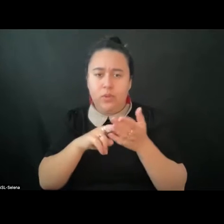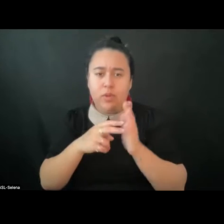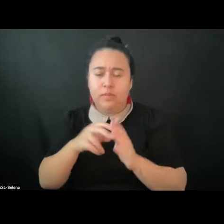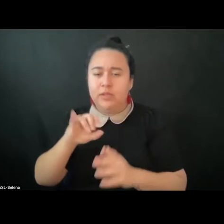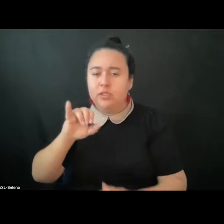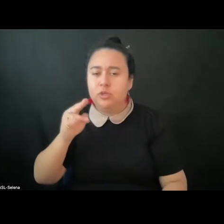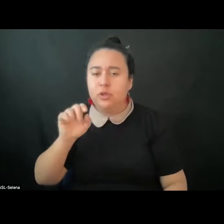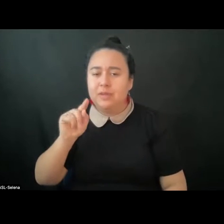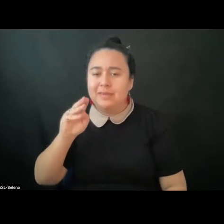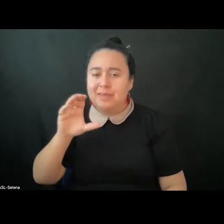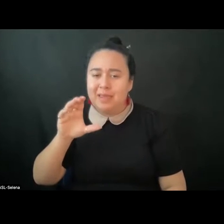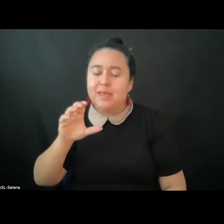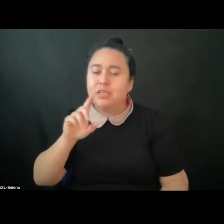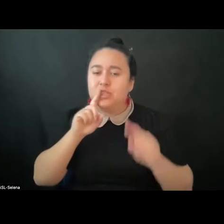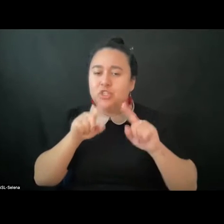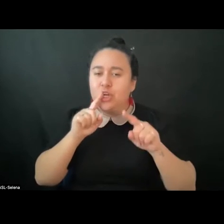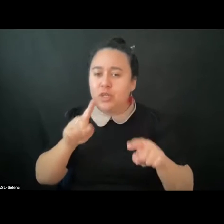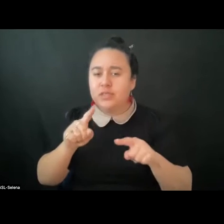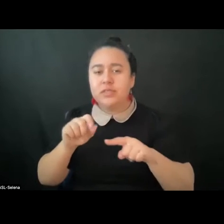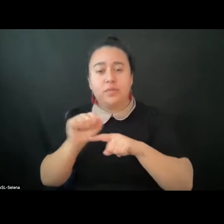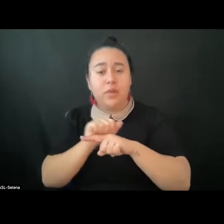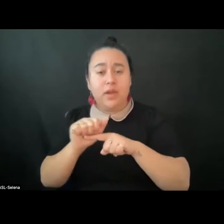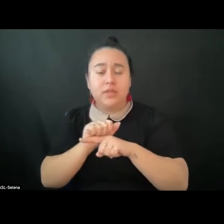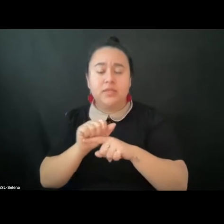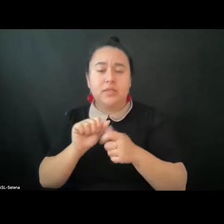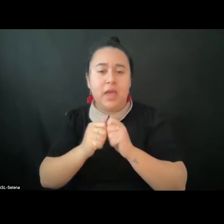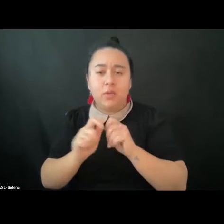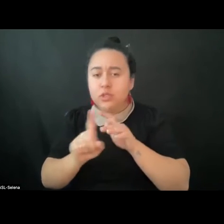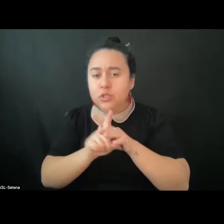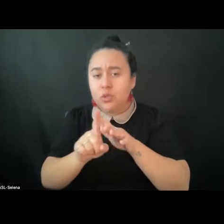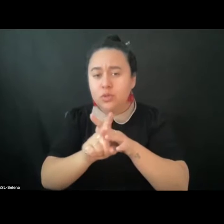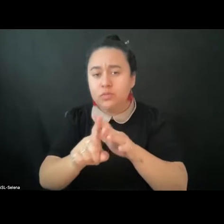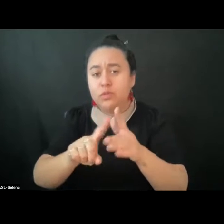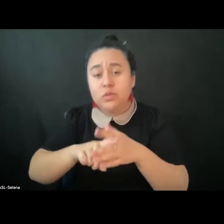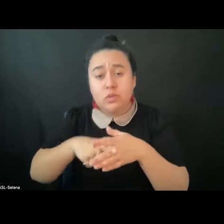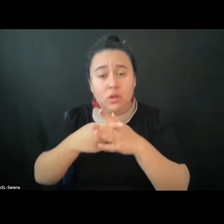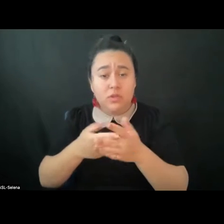be, different ways it is man testing as you start to develop your submissions.